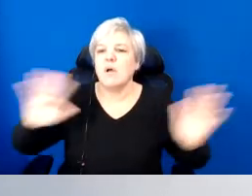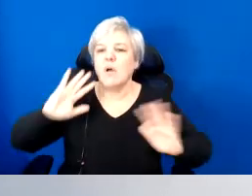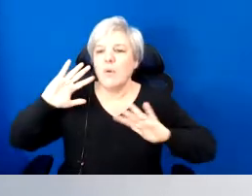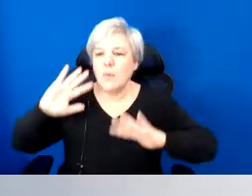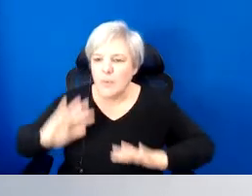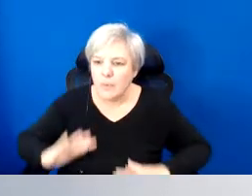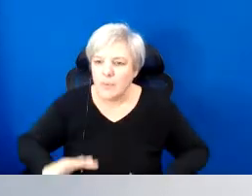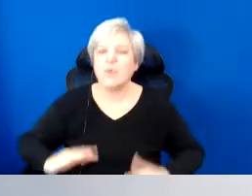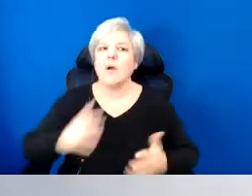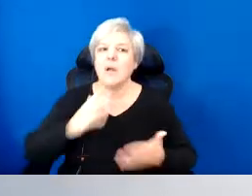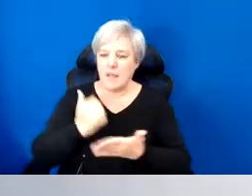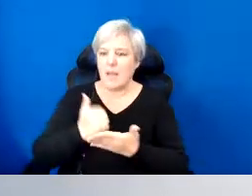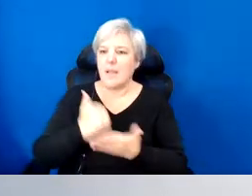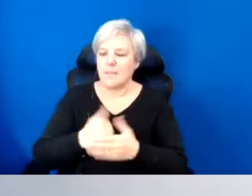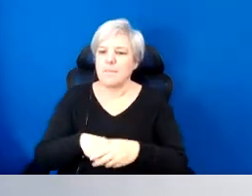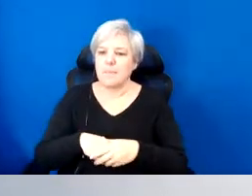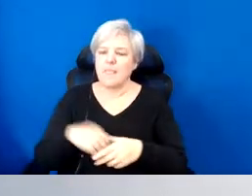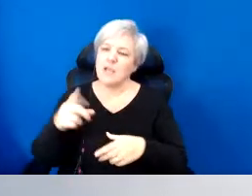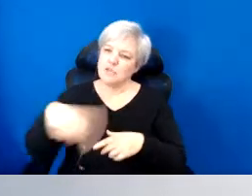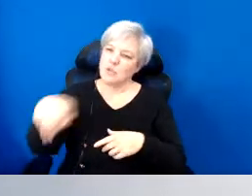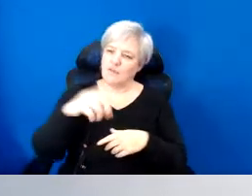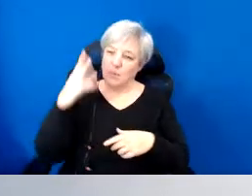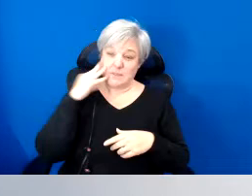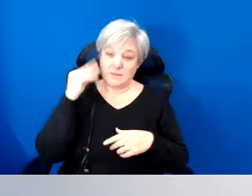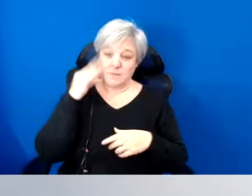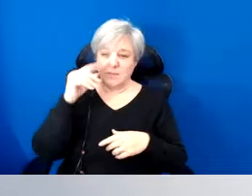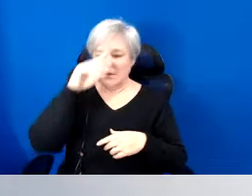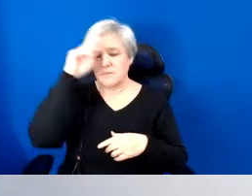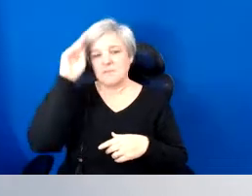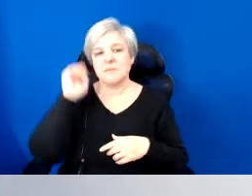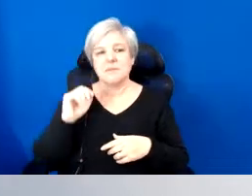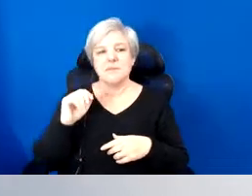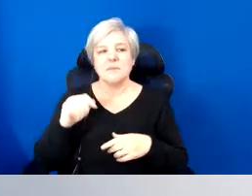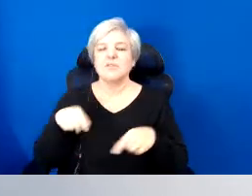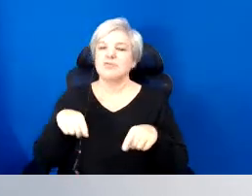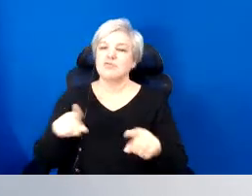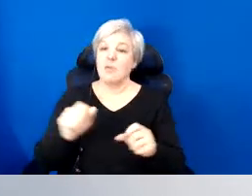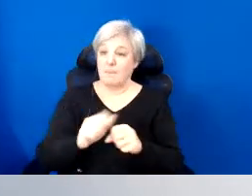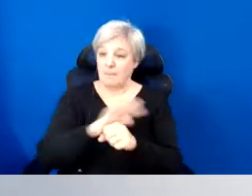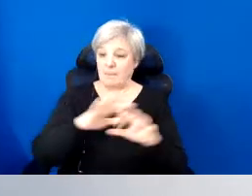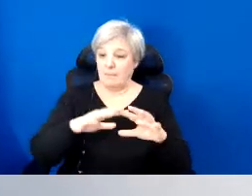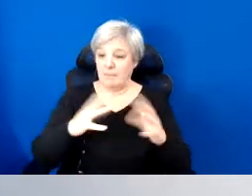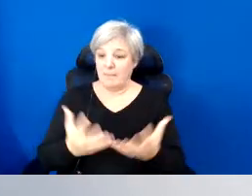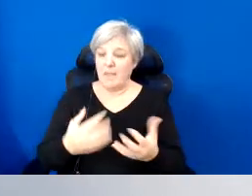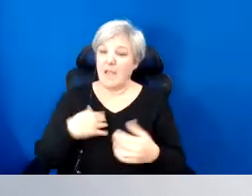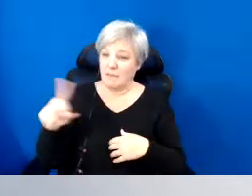which is. So have you ever gone and has we've gone through the pandemic? Have you ever asked yourself